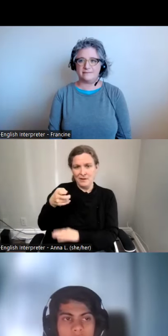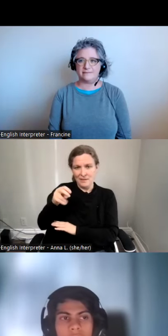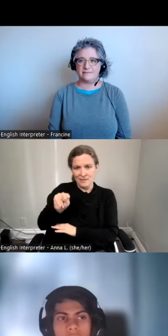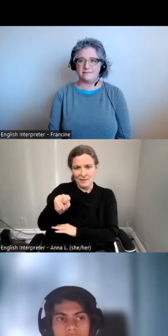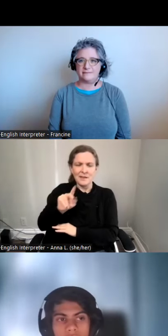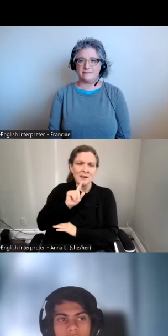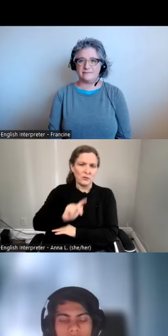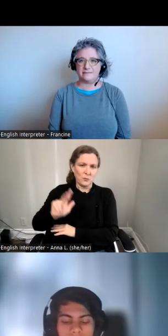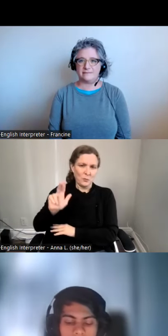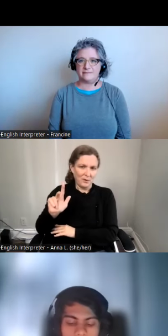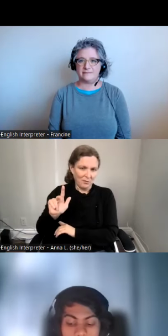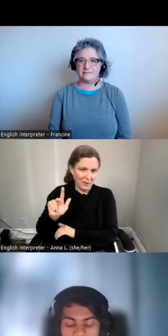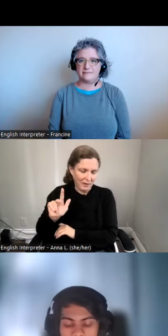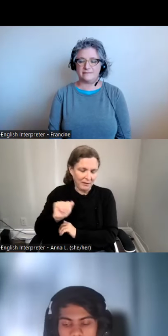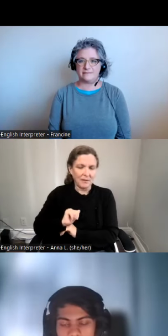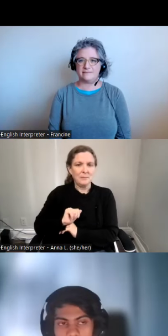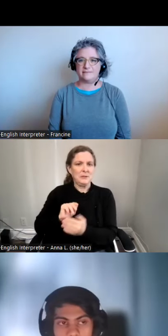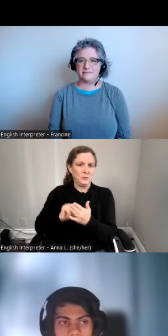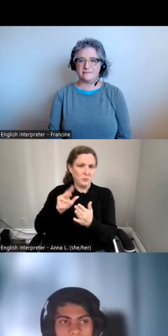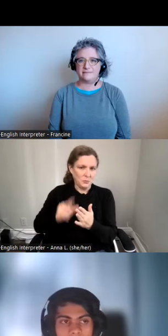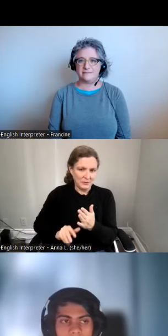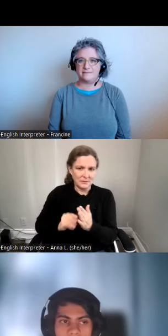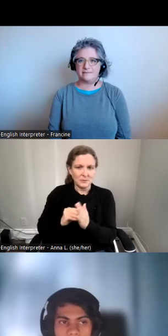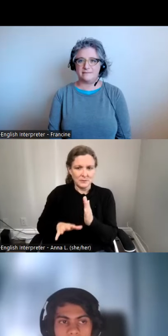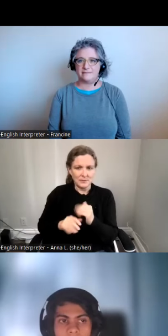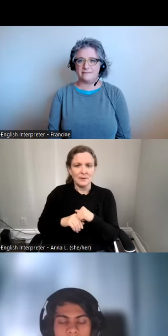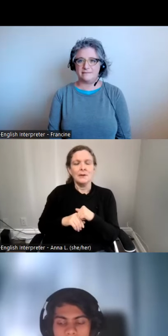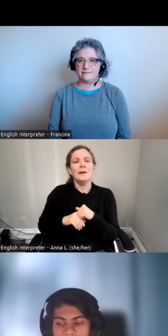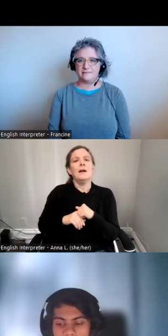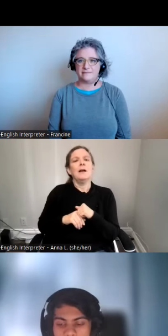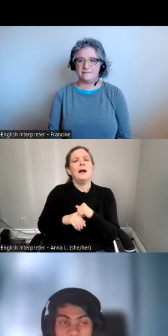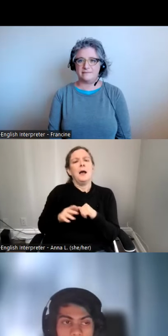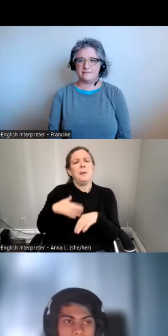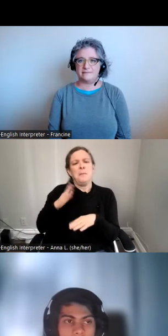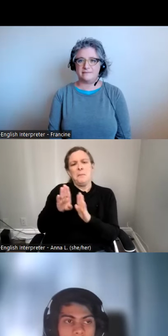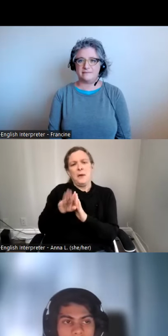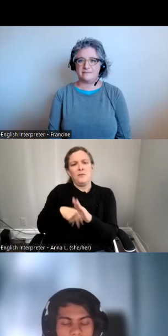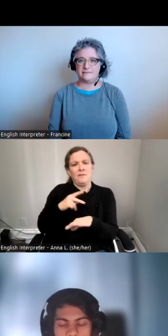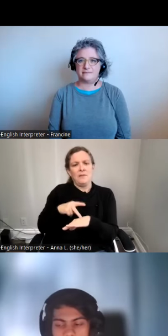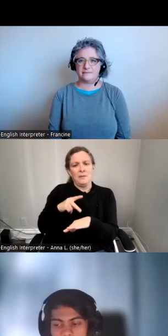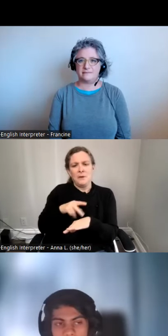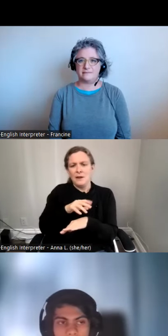. » Jonathan Pesoamzadeh: Hello